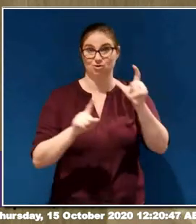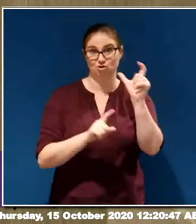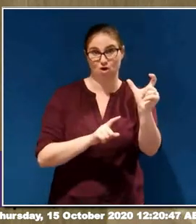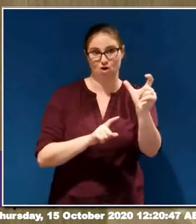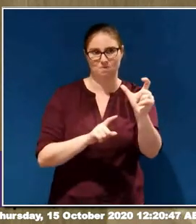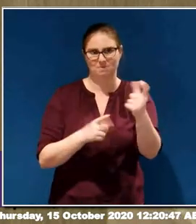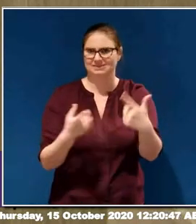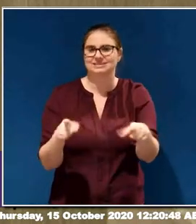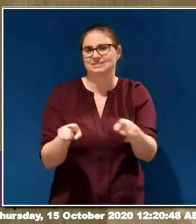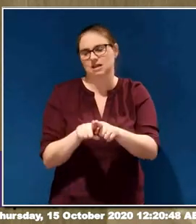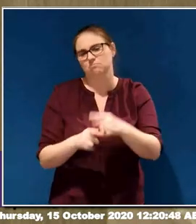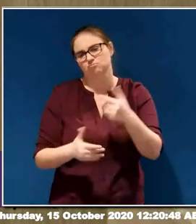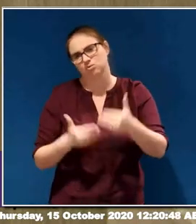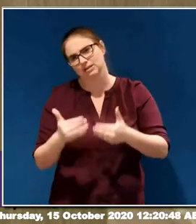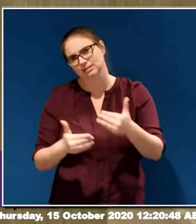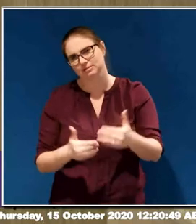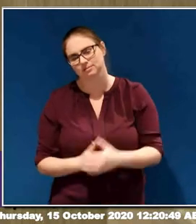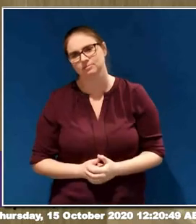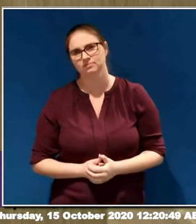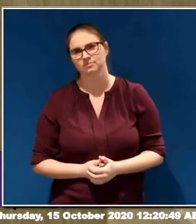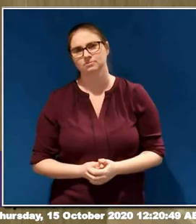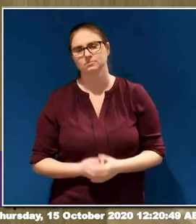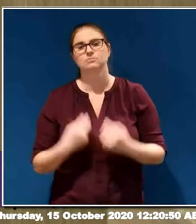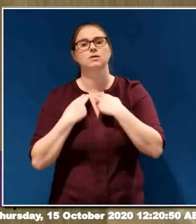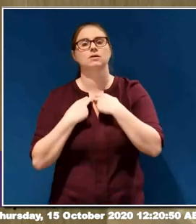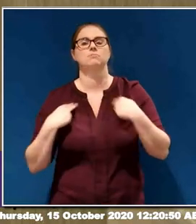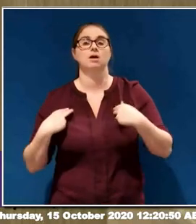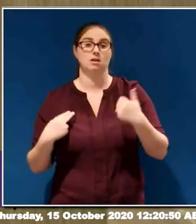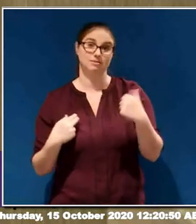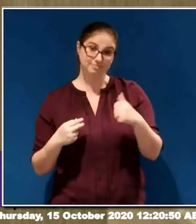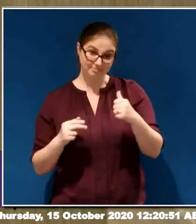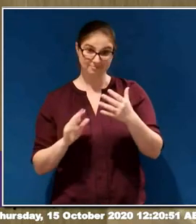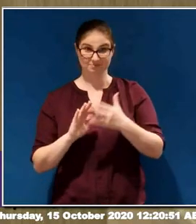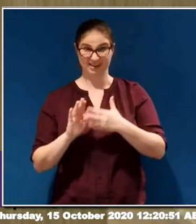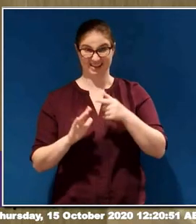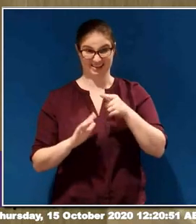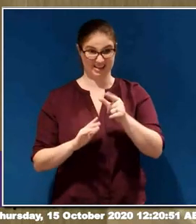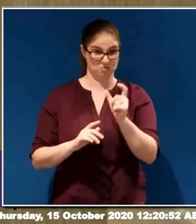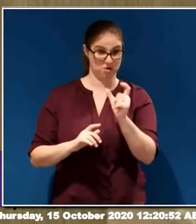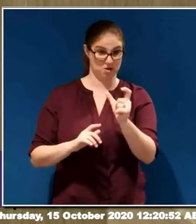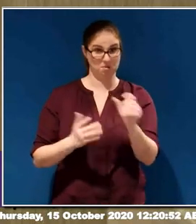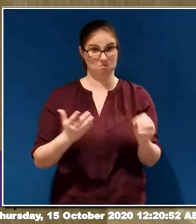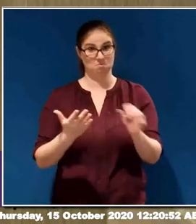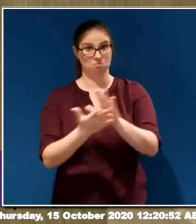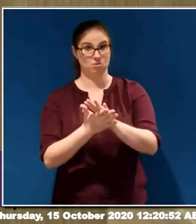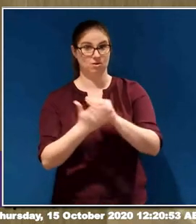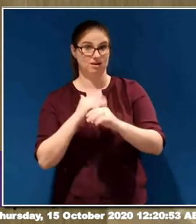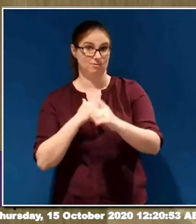And that terminology might find itself in OneSchool by way of an entry, yes? It may.